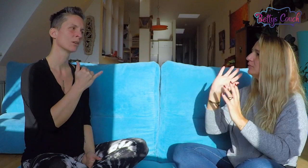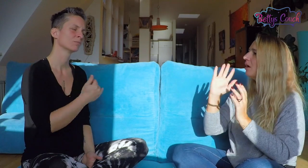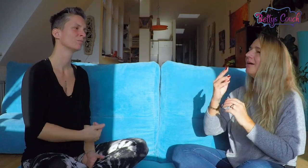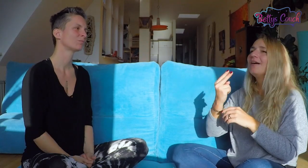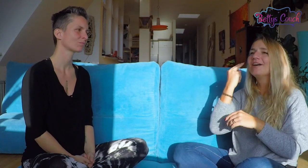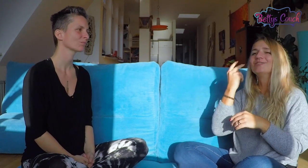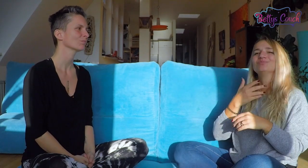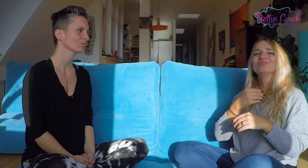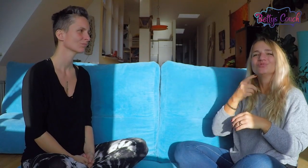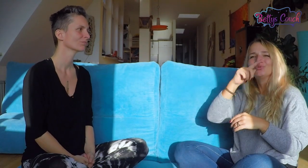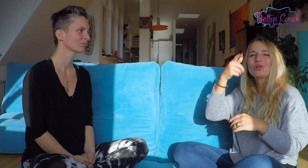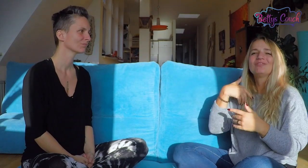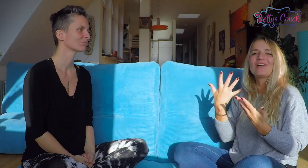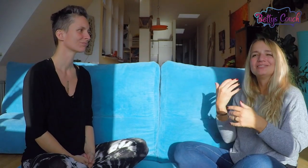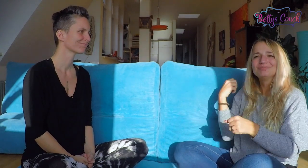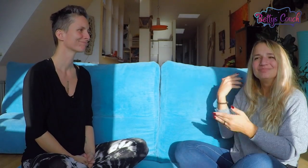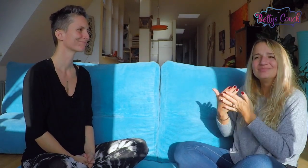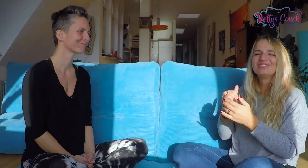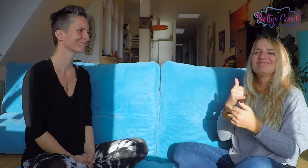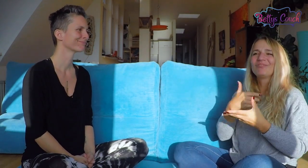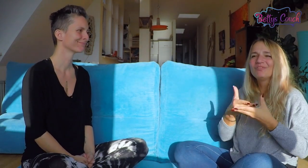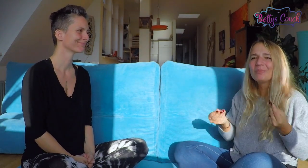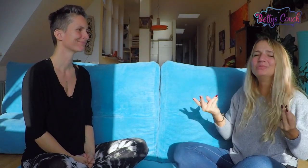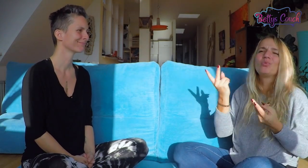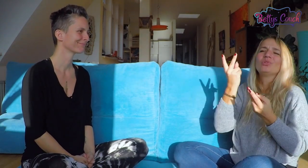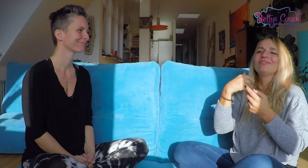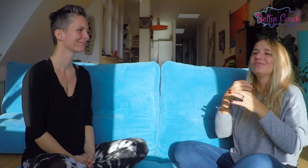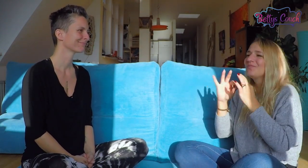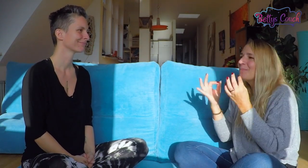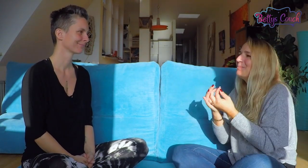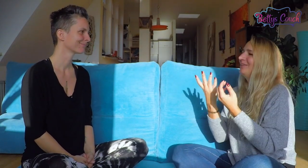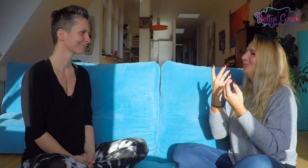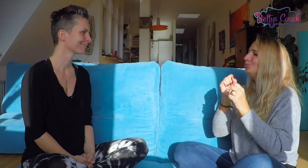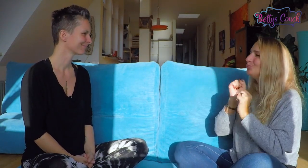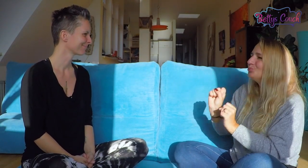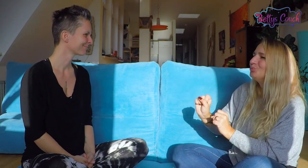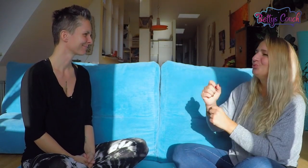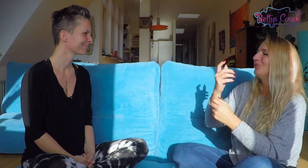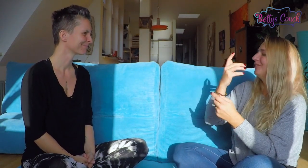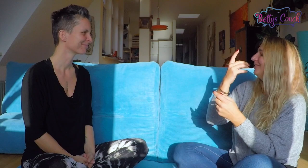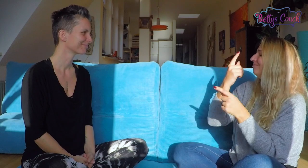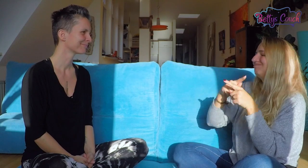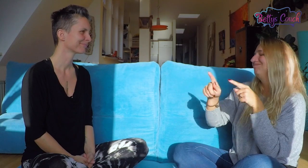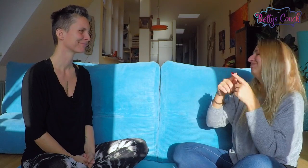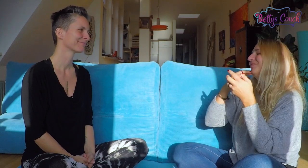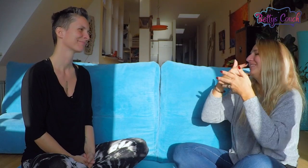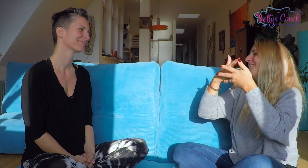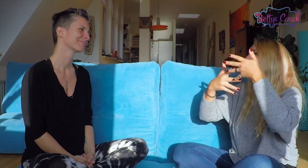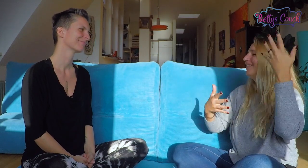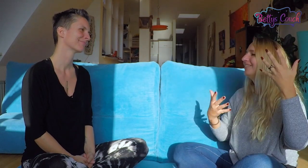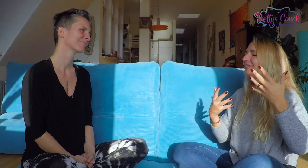"What have I done so far? What am I proud of? What am I missing?" and so on.